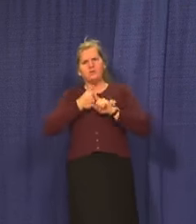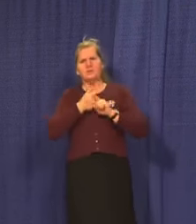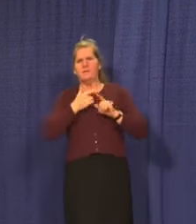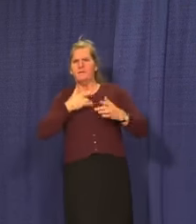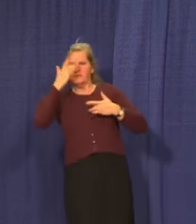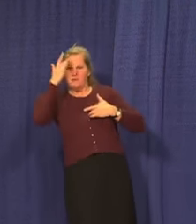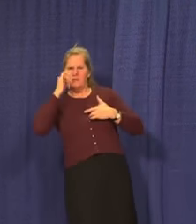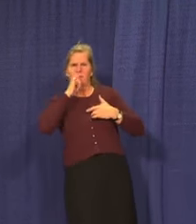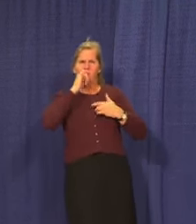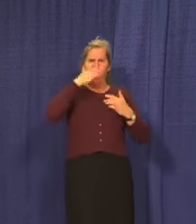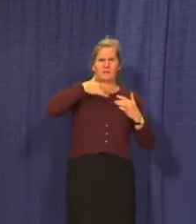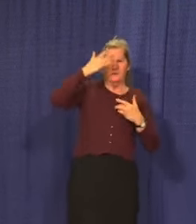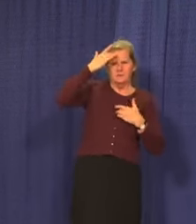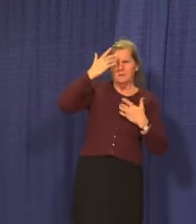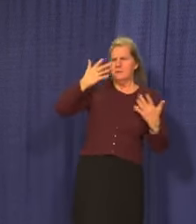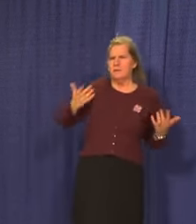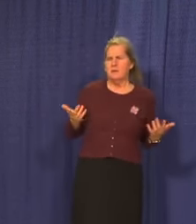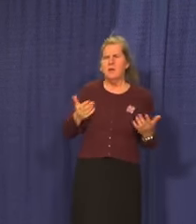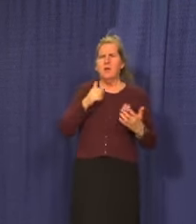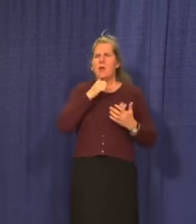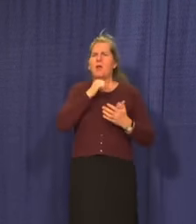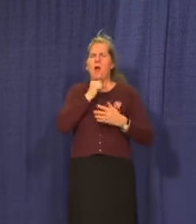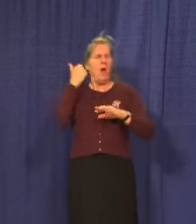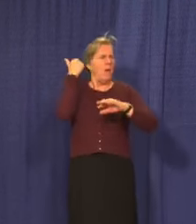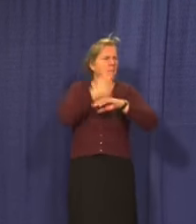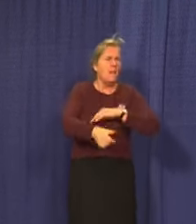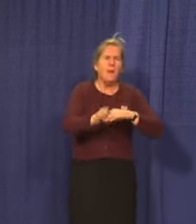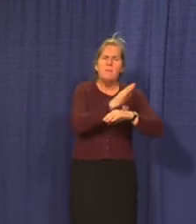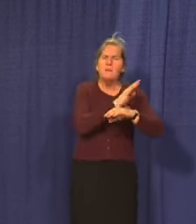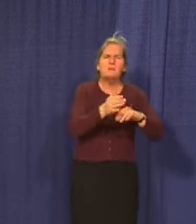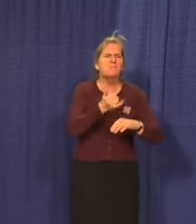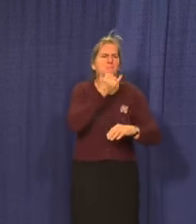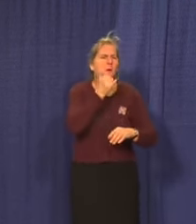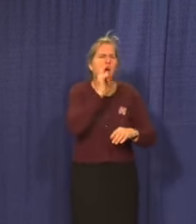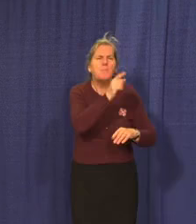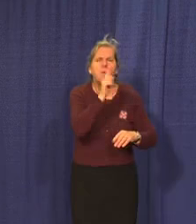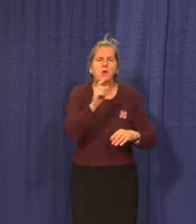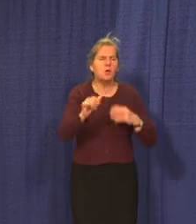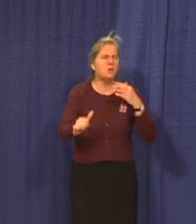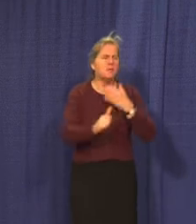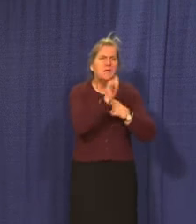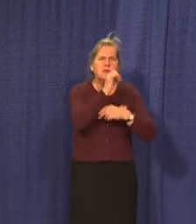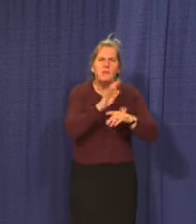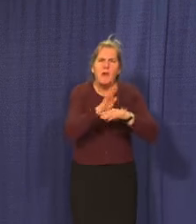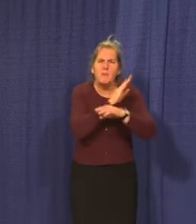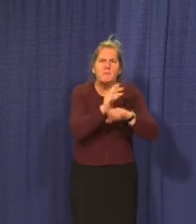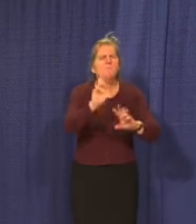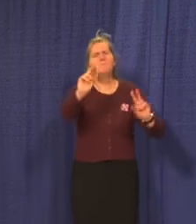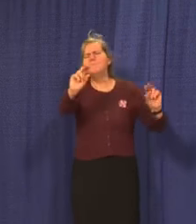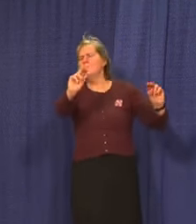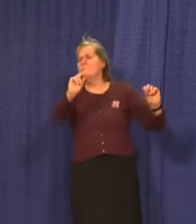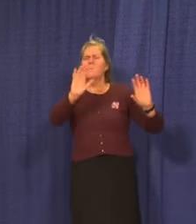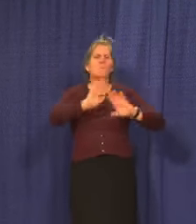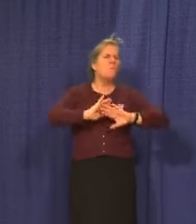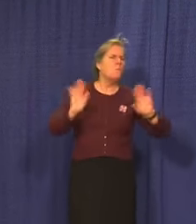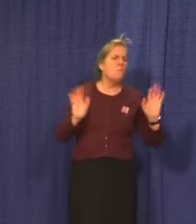HAVE DONE ANYTHING WRONG. OR THAT THERE'S ANY DANGER IN THESE LOCATIONS. I WANT EVERYONE TO STAY